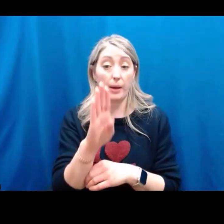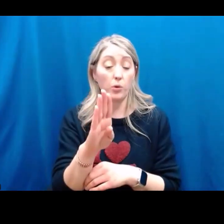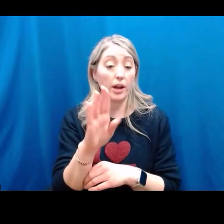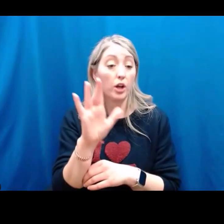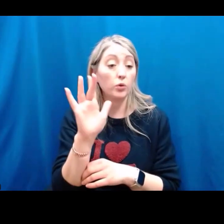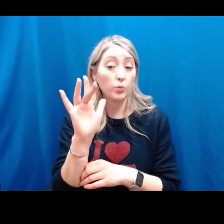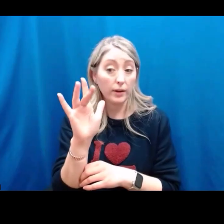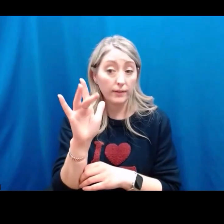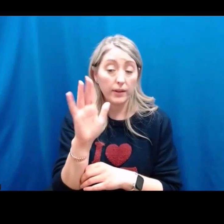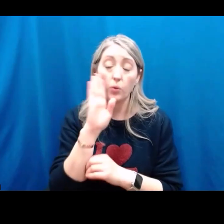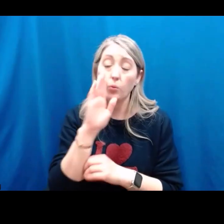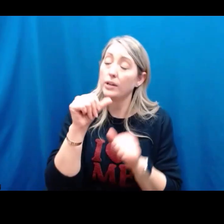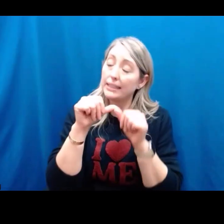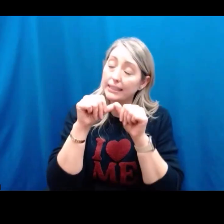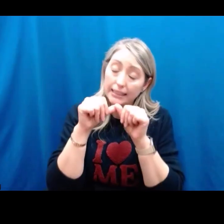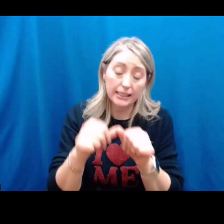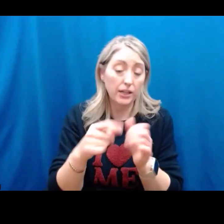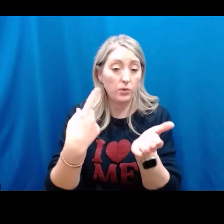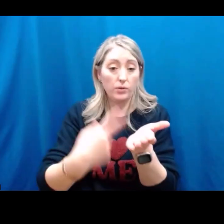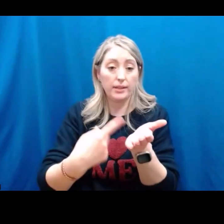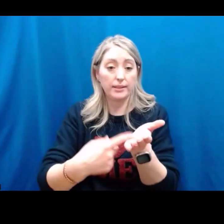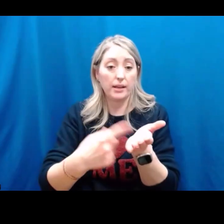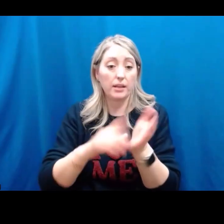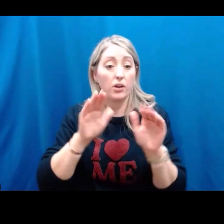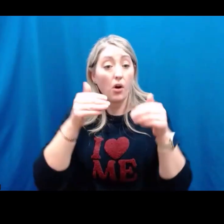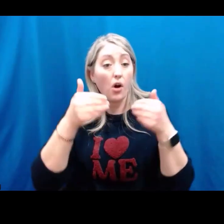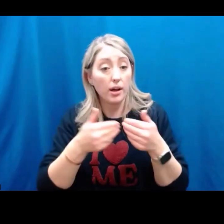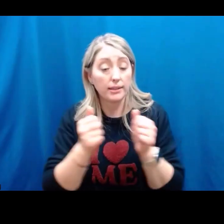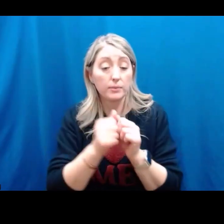is a very applicable topic in most of our lives right now. So